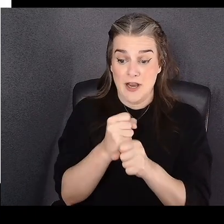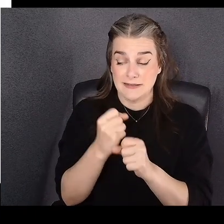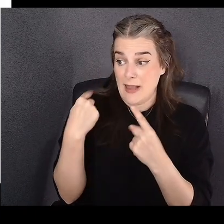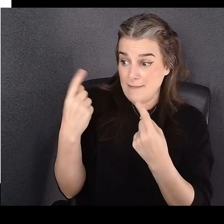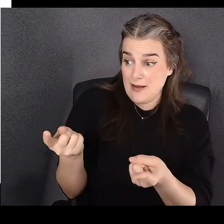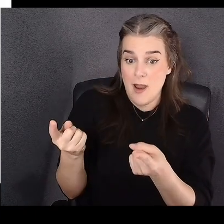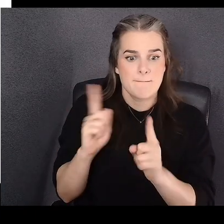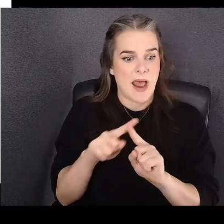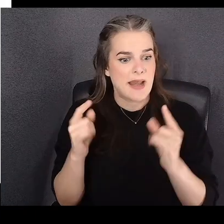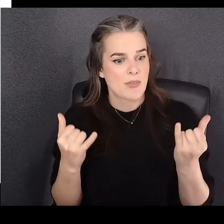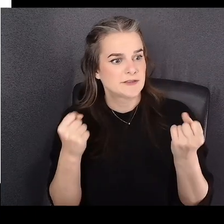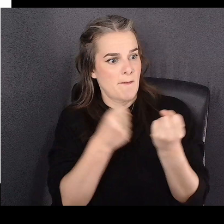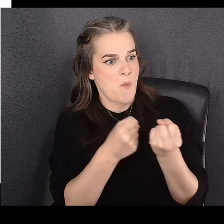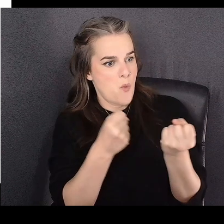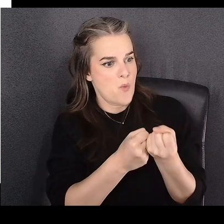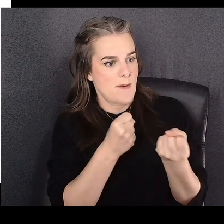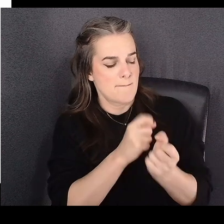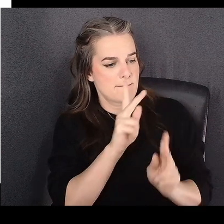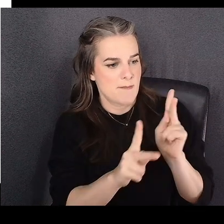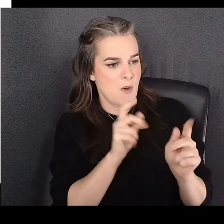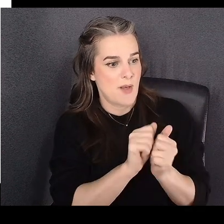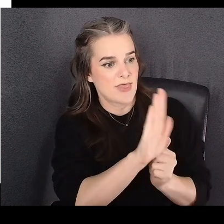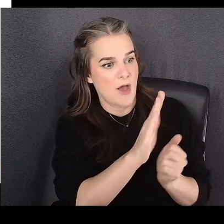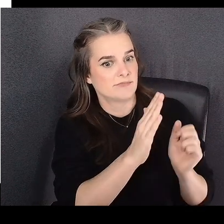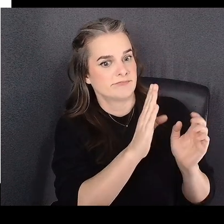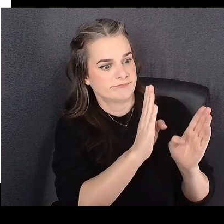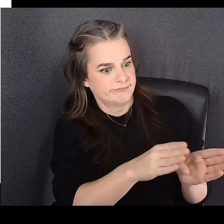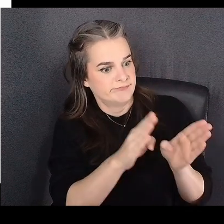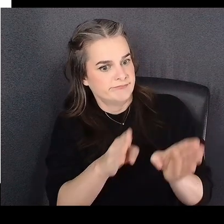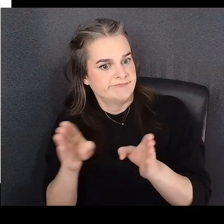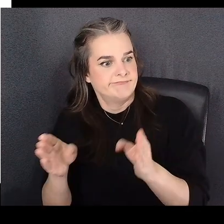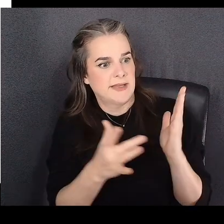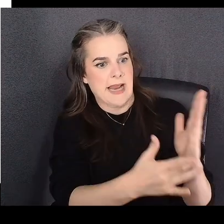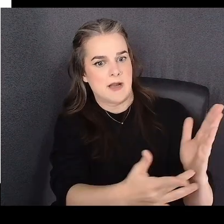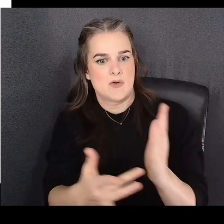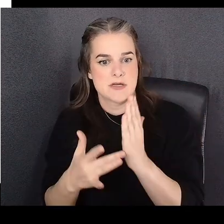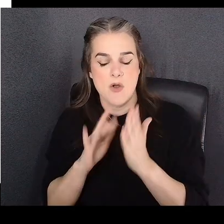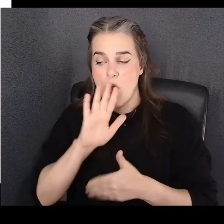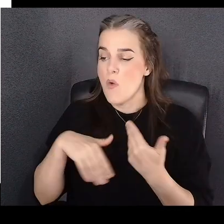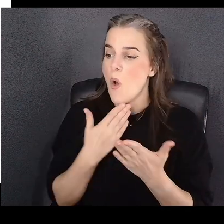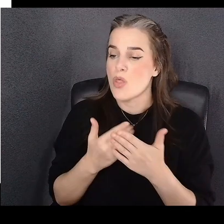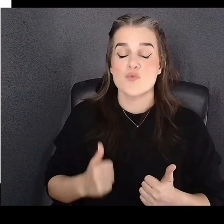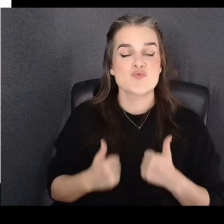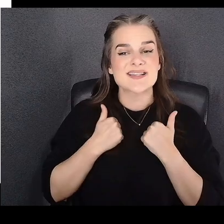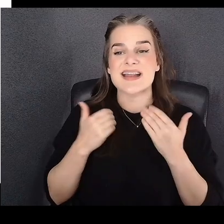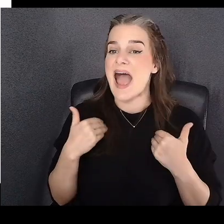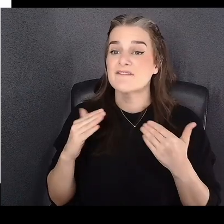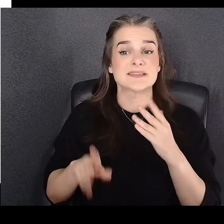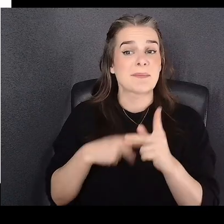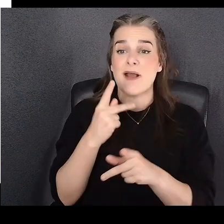Because I think every resident has some level of technology in their room.